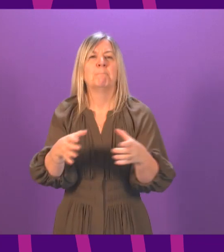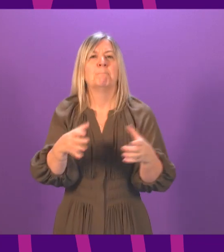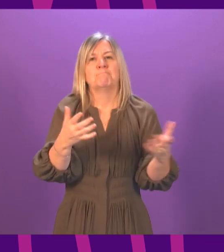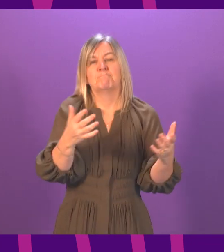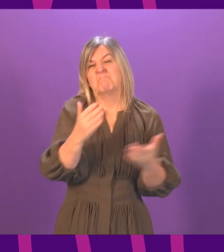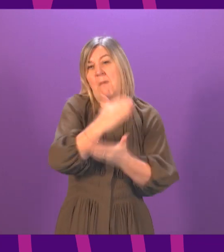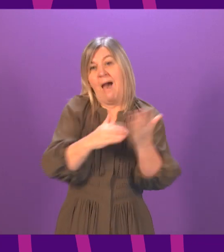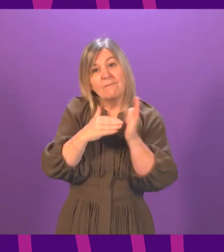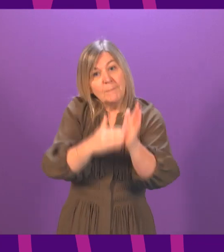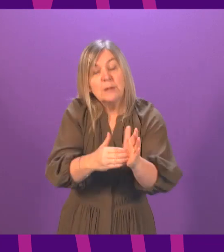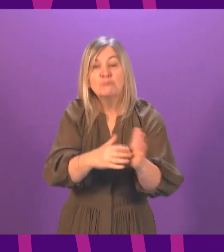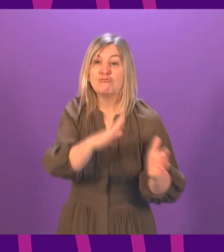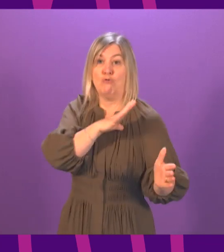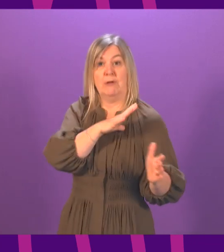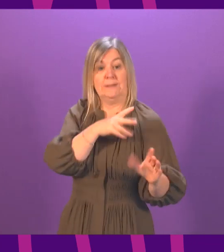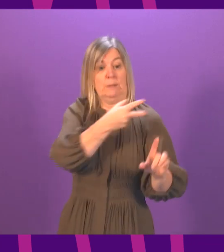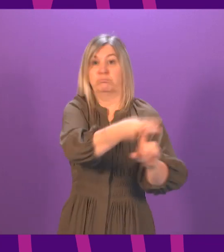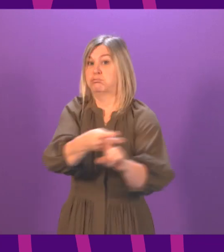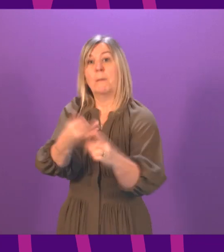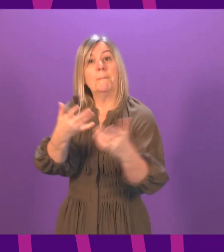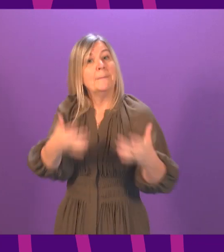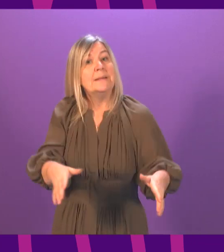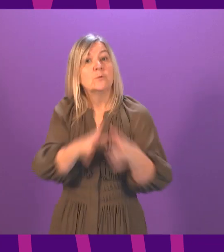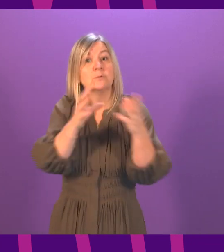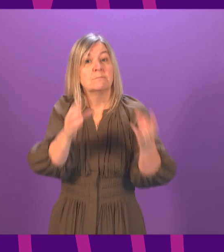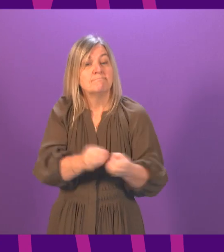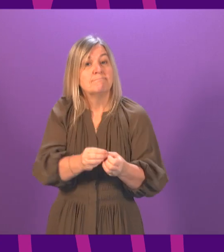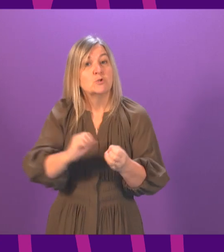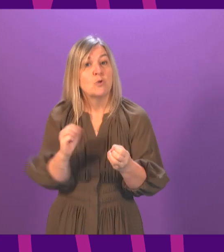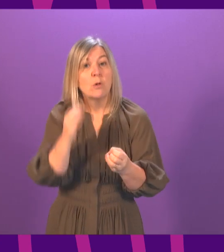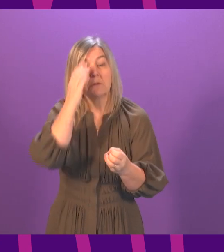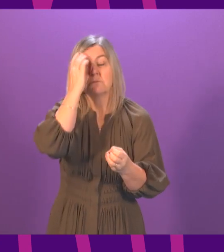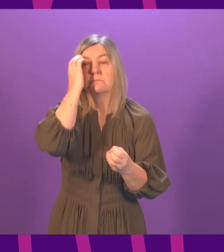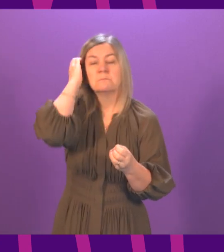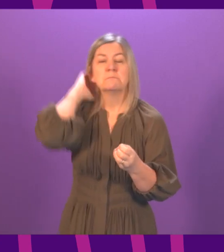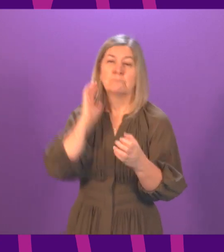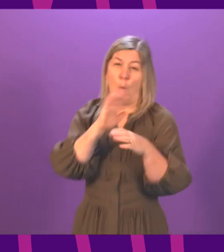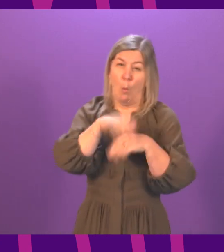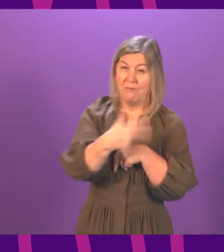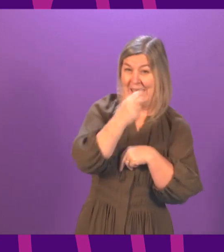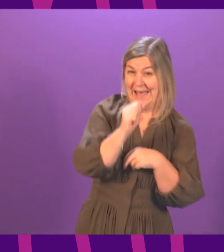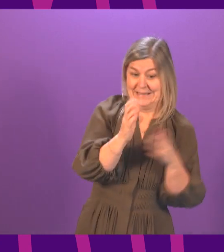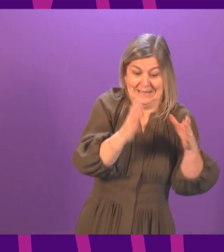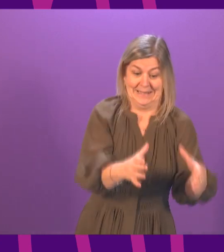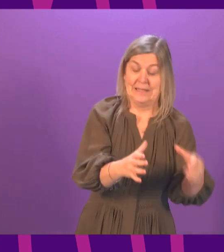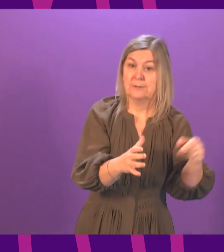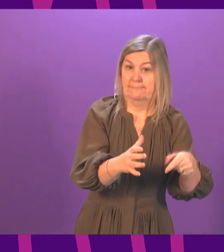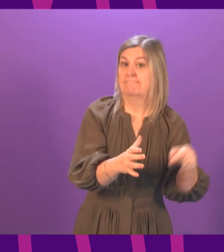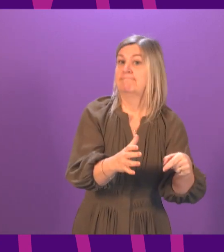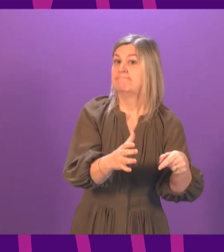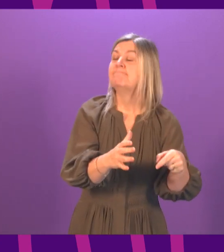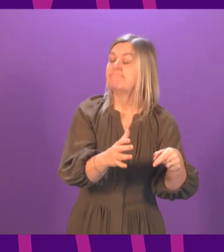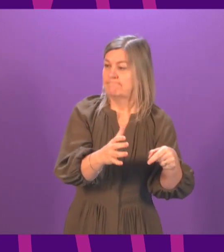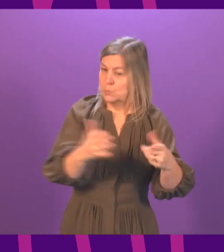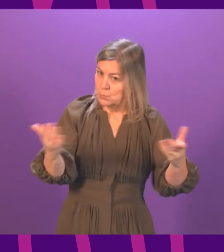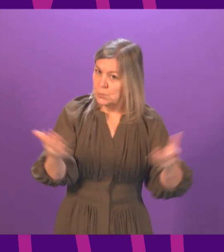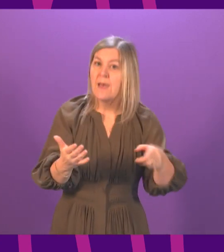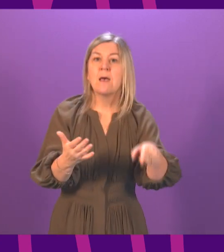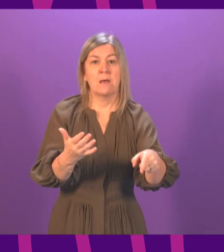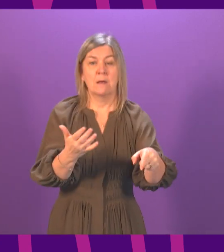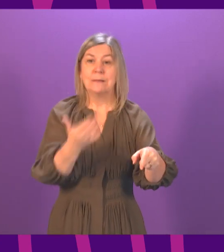in total have been vaccinated already. As I said, the level for the population over 80 is now around